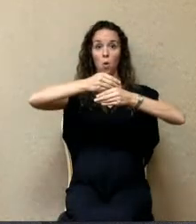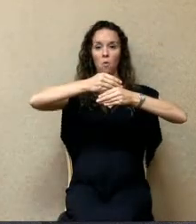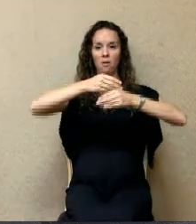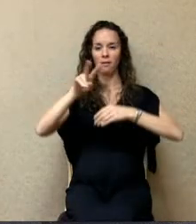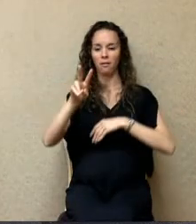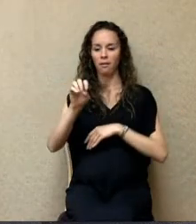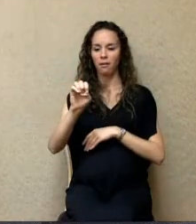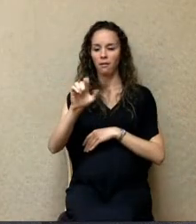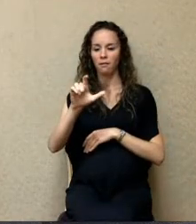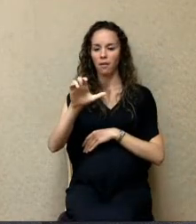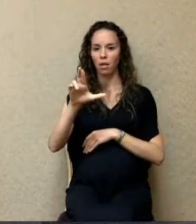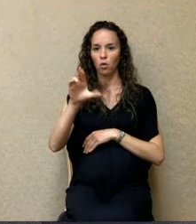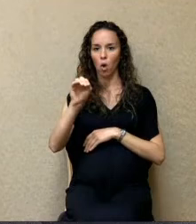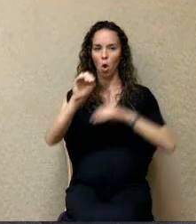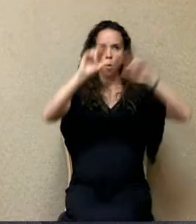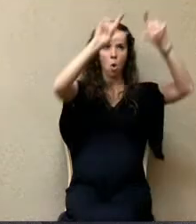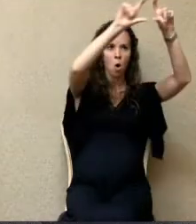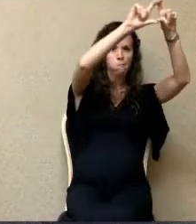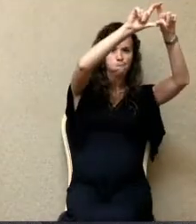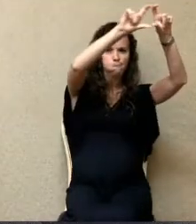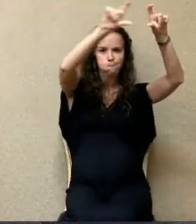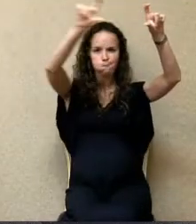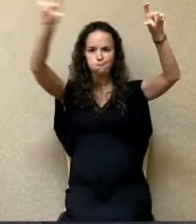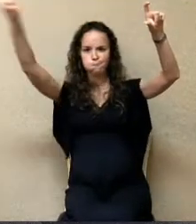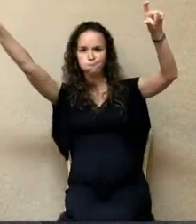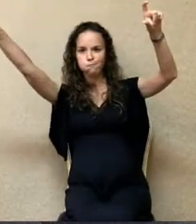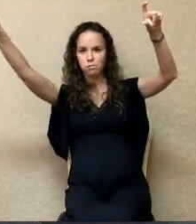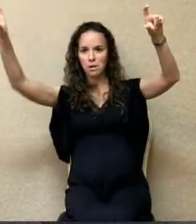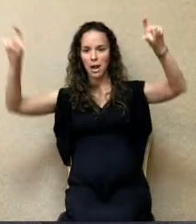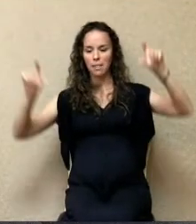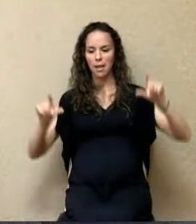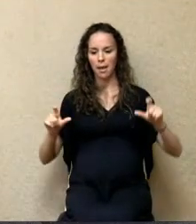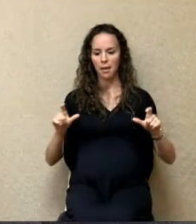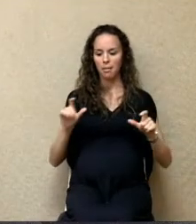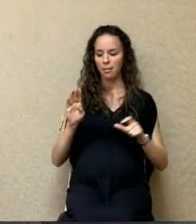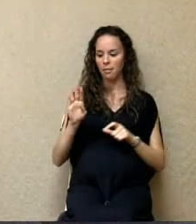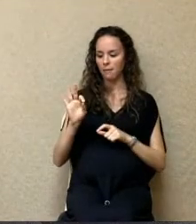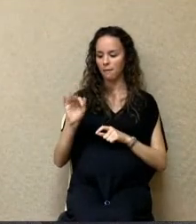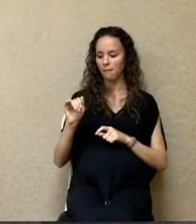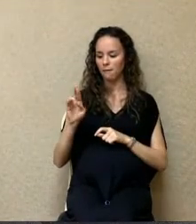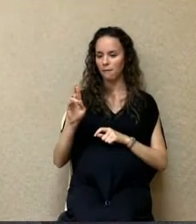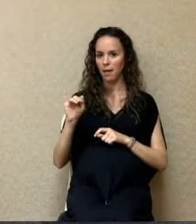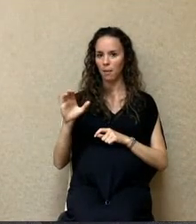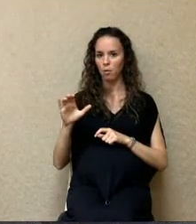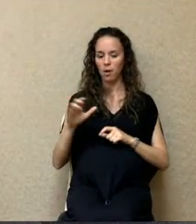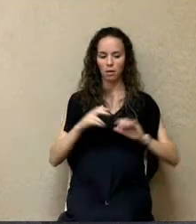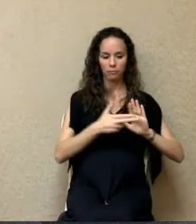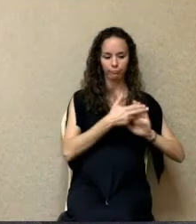was sew industrial Velcro on the fabric and then a nice little hem at the bottom.